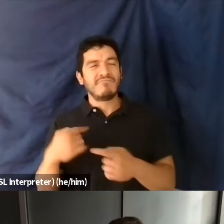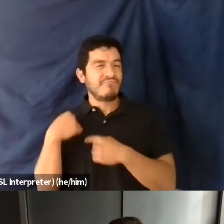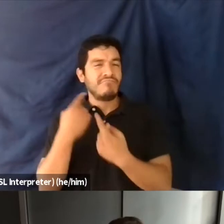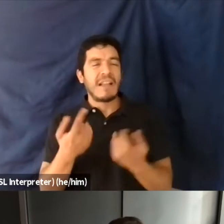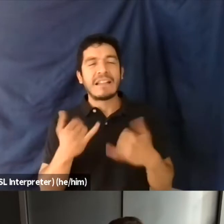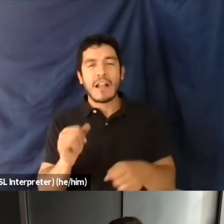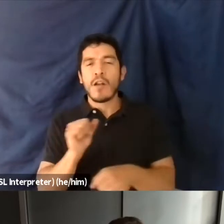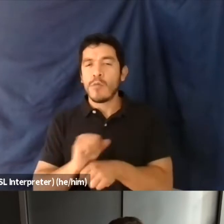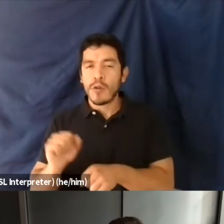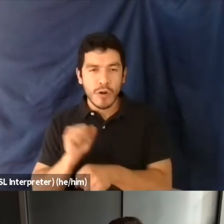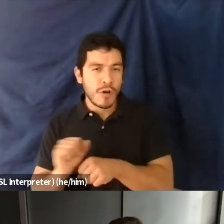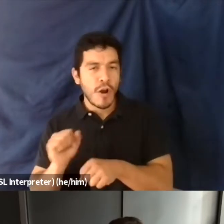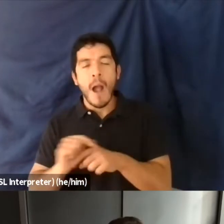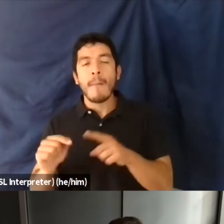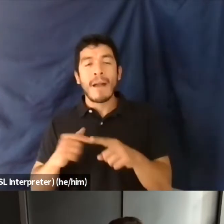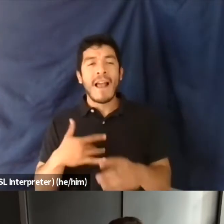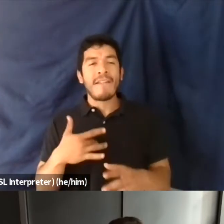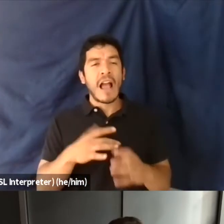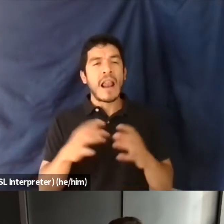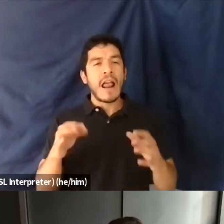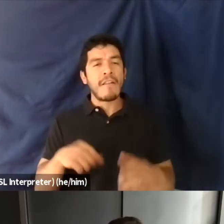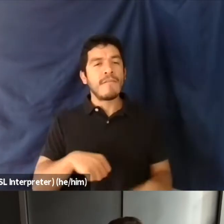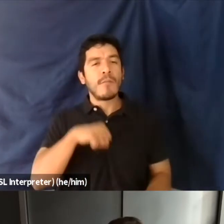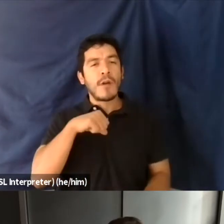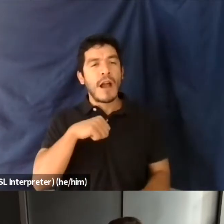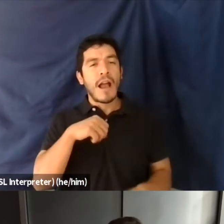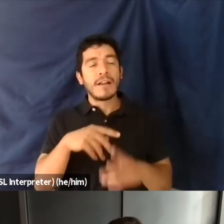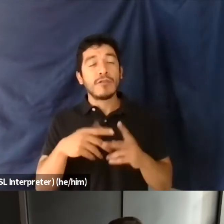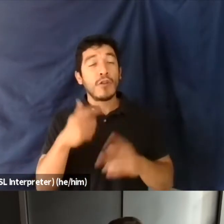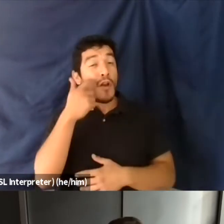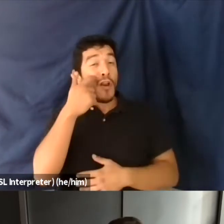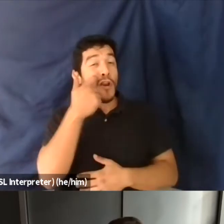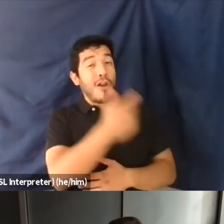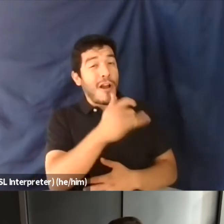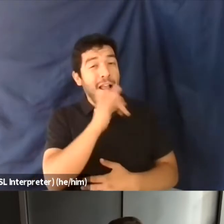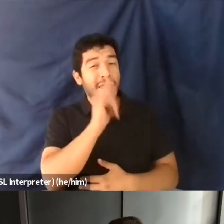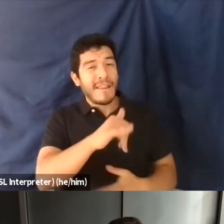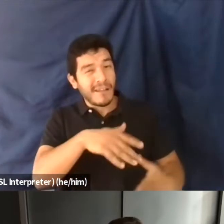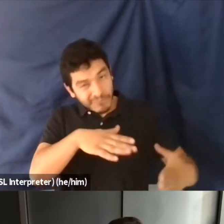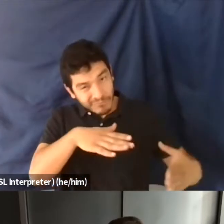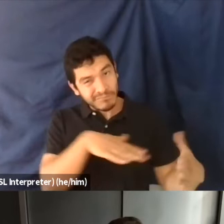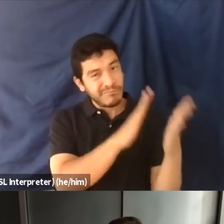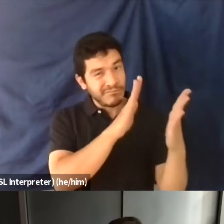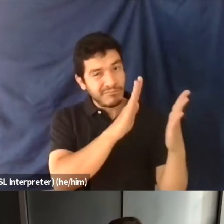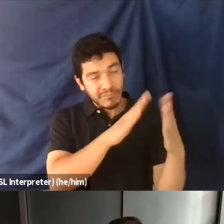but I feel a certain amount of pride of being able to look that monster in the face, play with it,